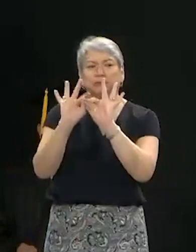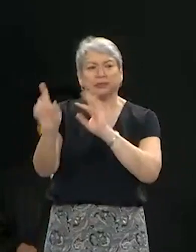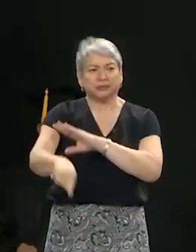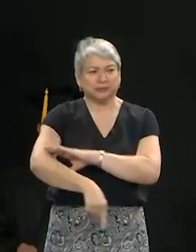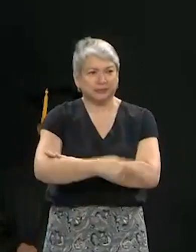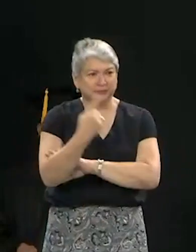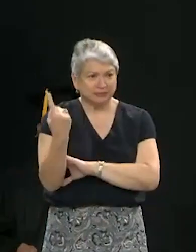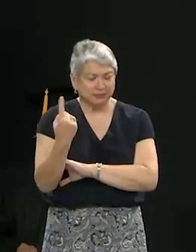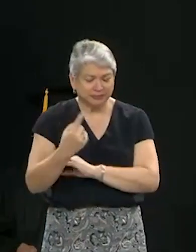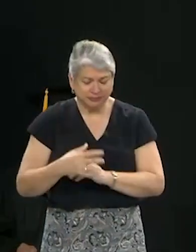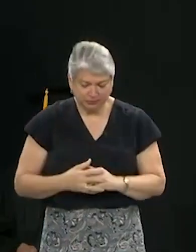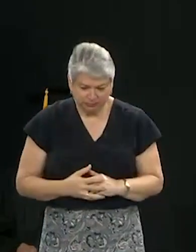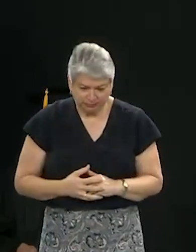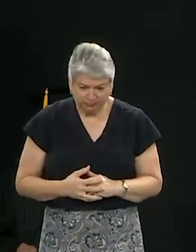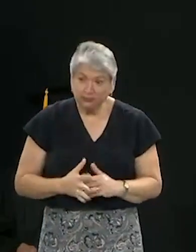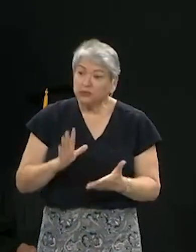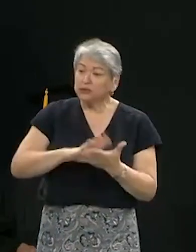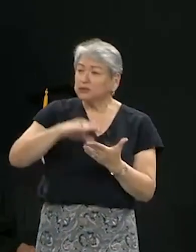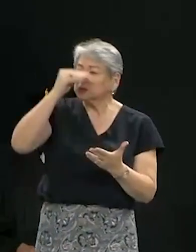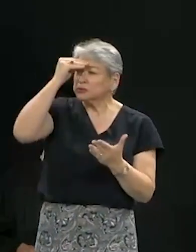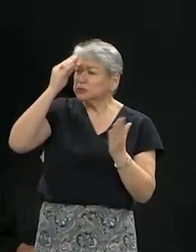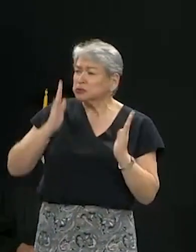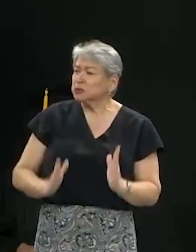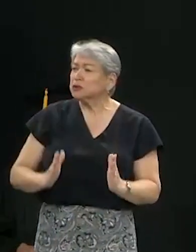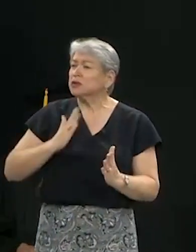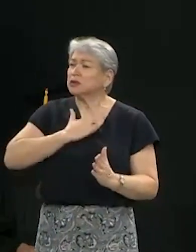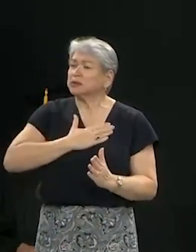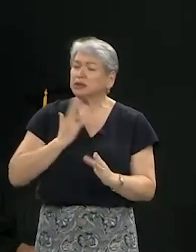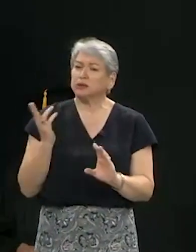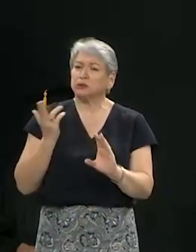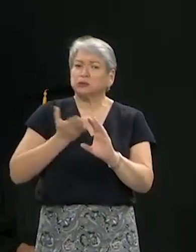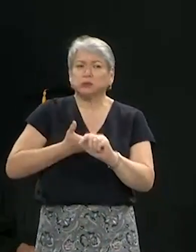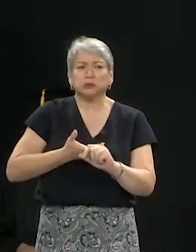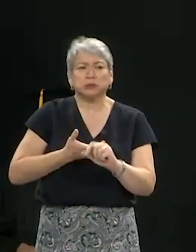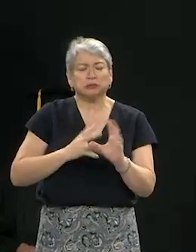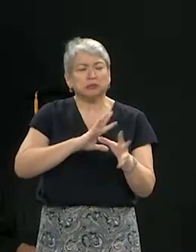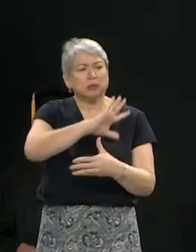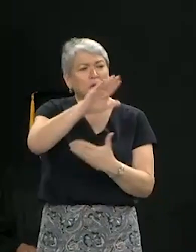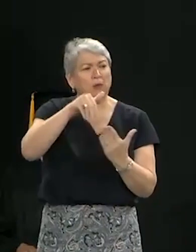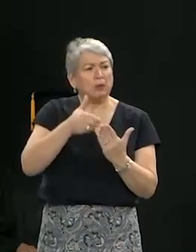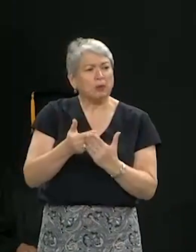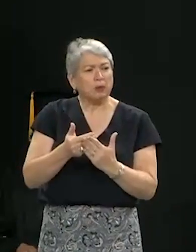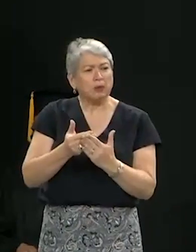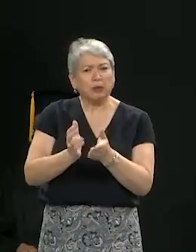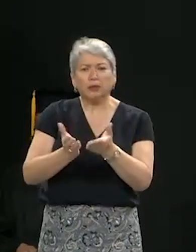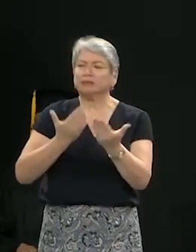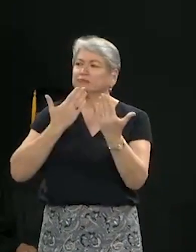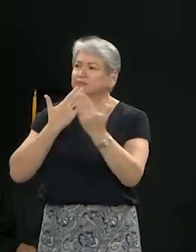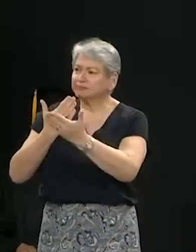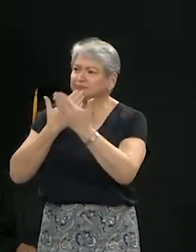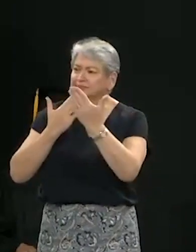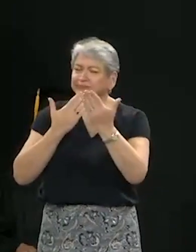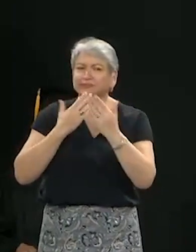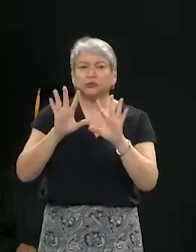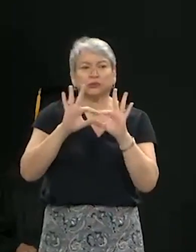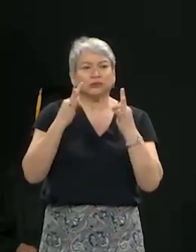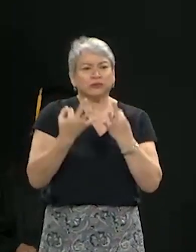Students, please join me in thanking your family and loved ones for their support, with a round of applause.